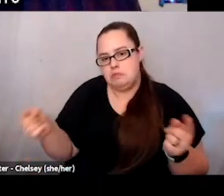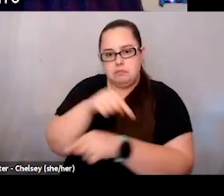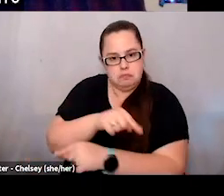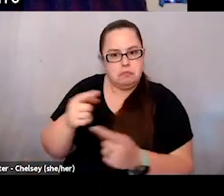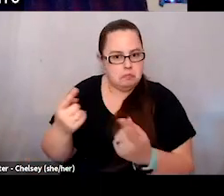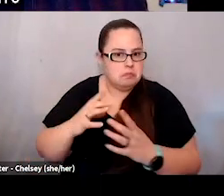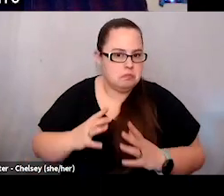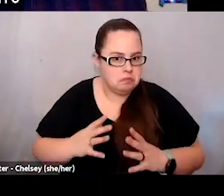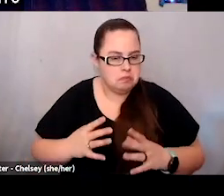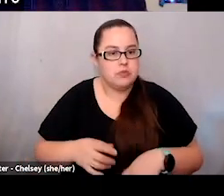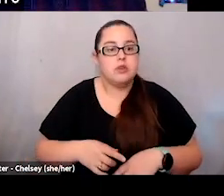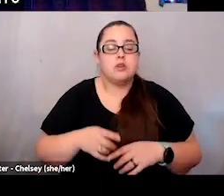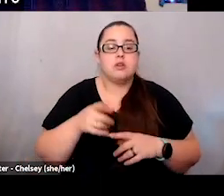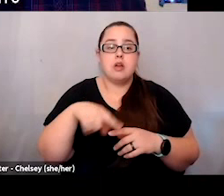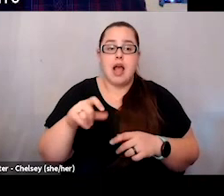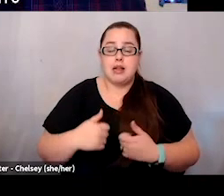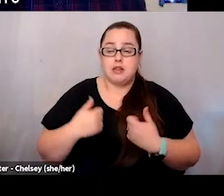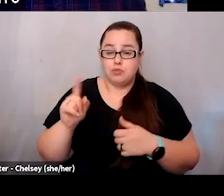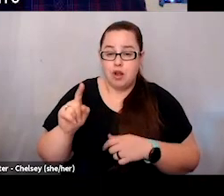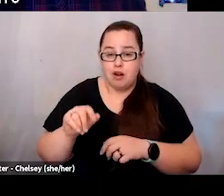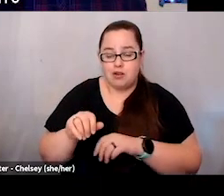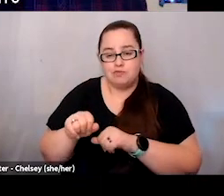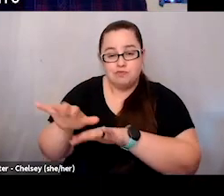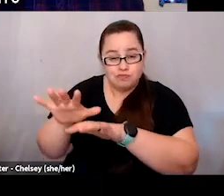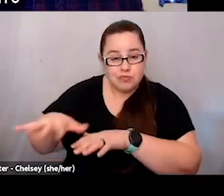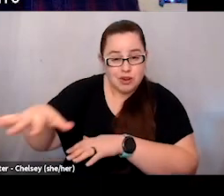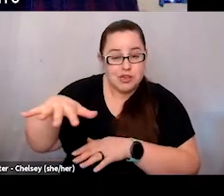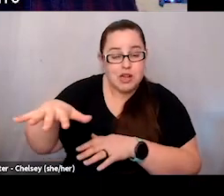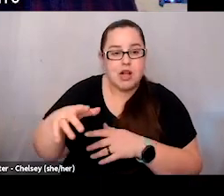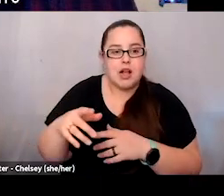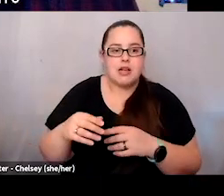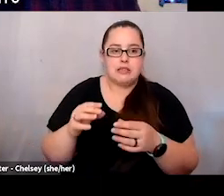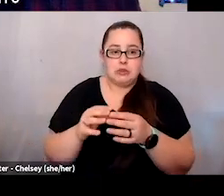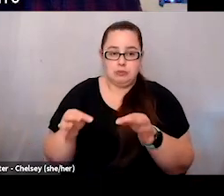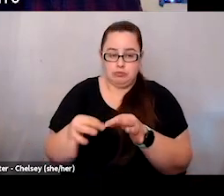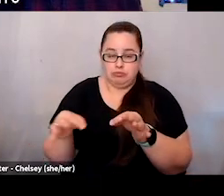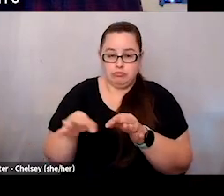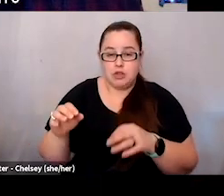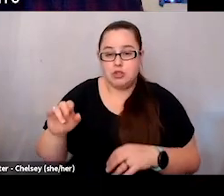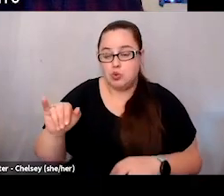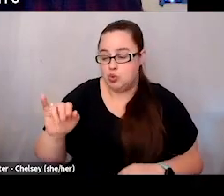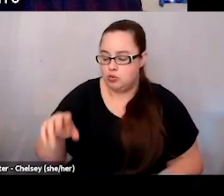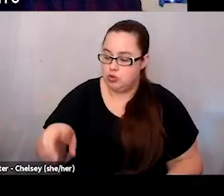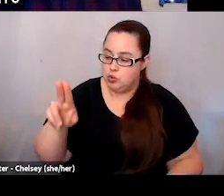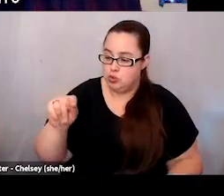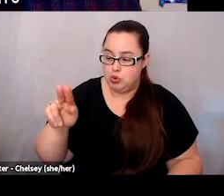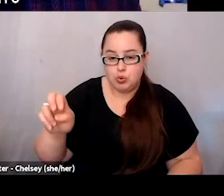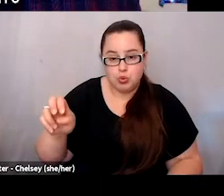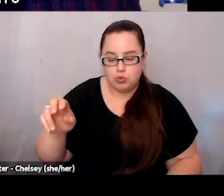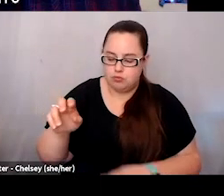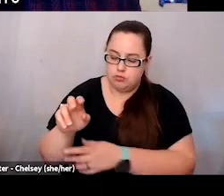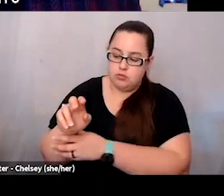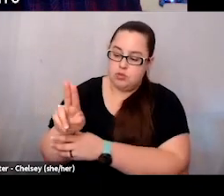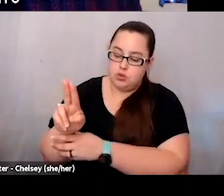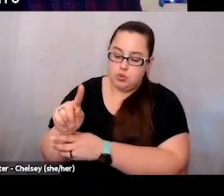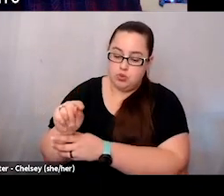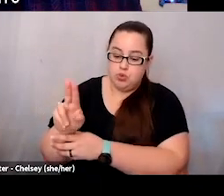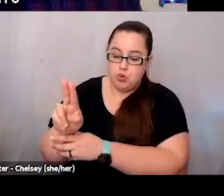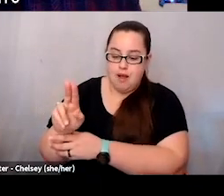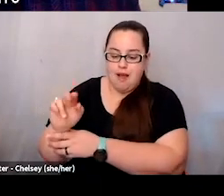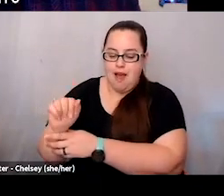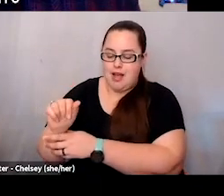Uto-Aztecan language. And the Yokuts occupied mostly the lower foothill area in the San